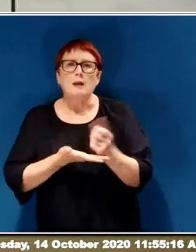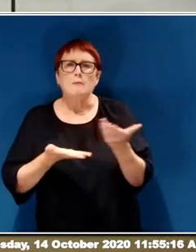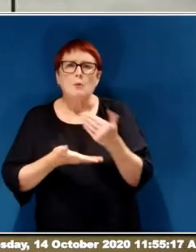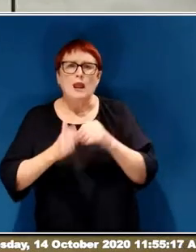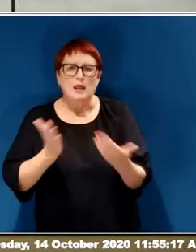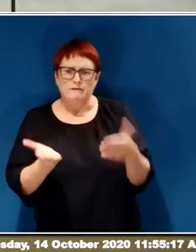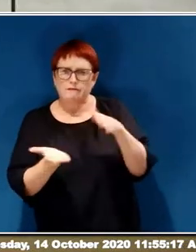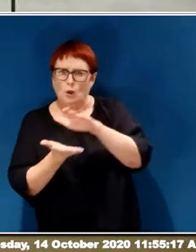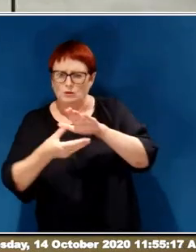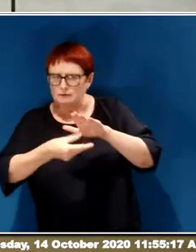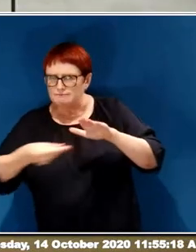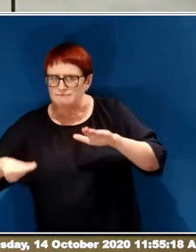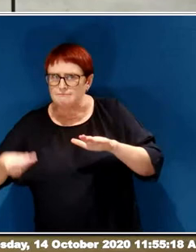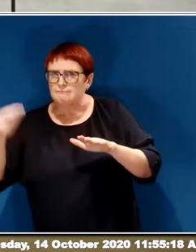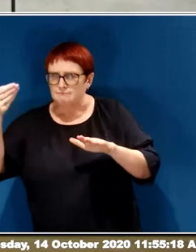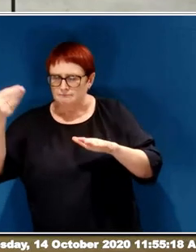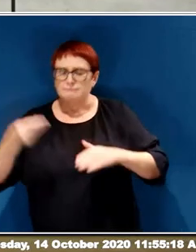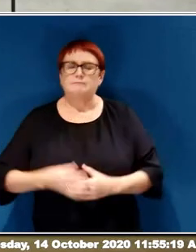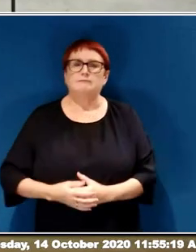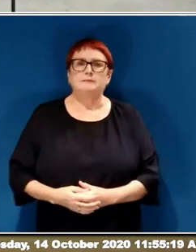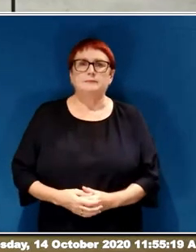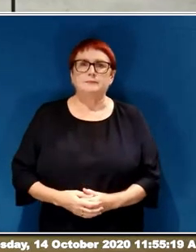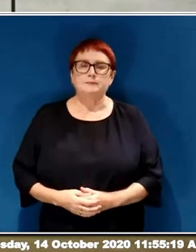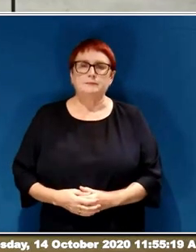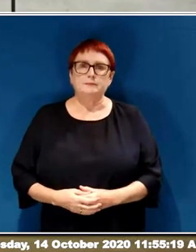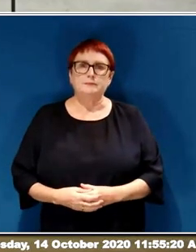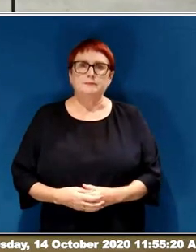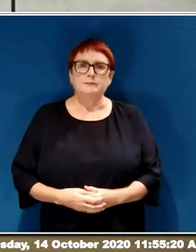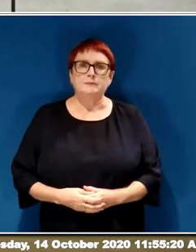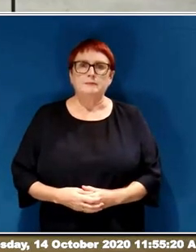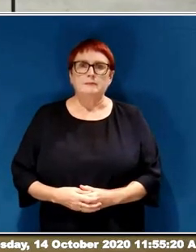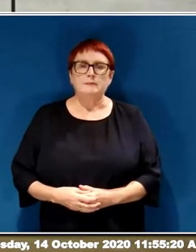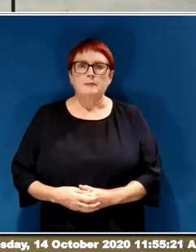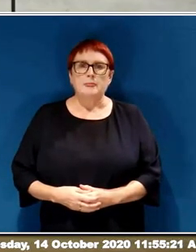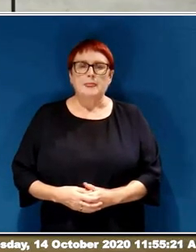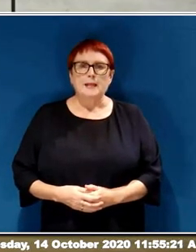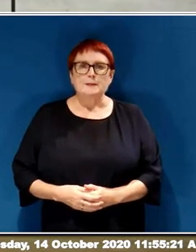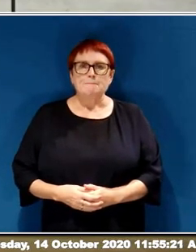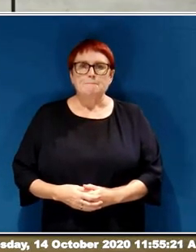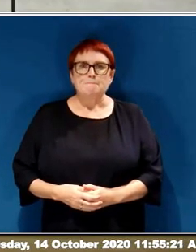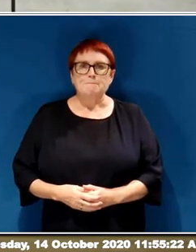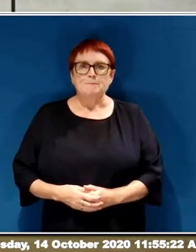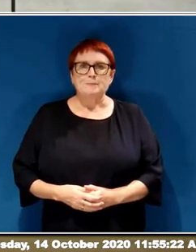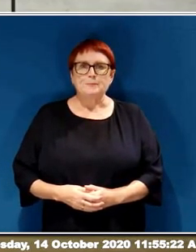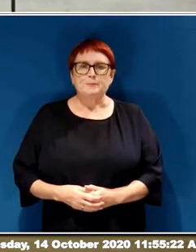I asked to tender this statement in evidence and ask that it be